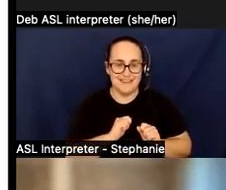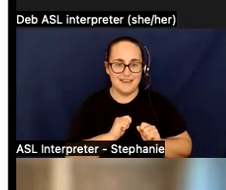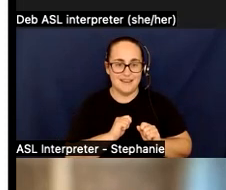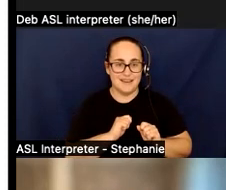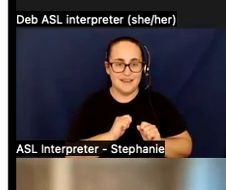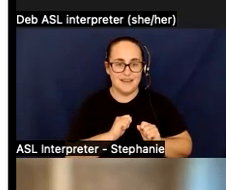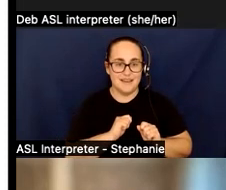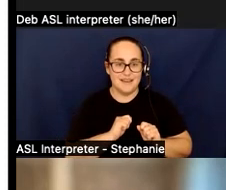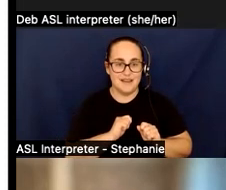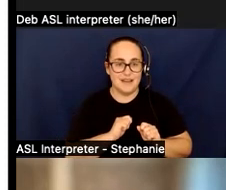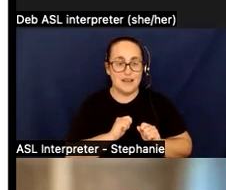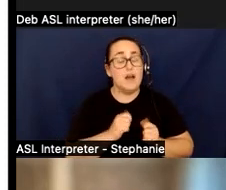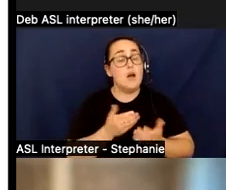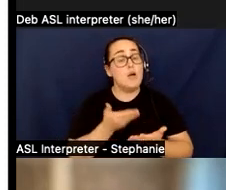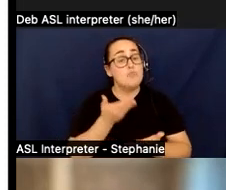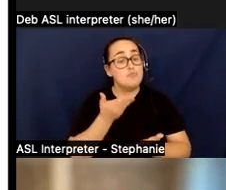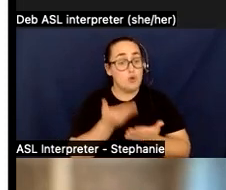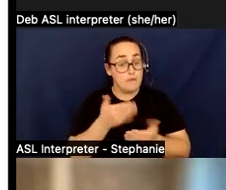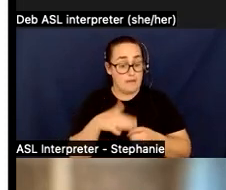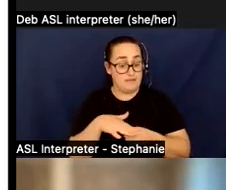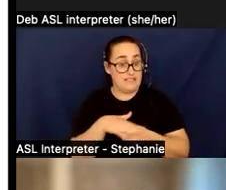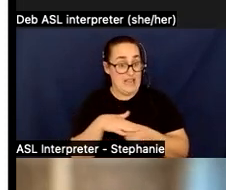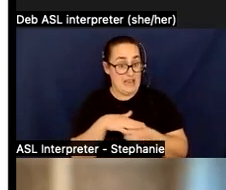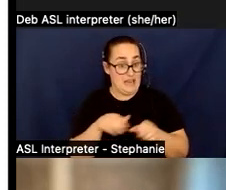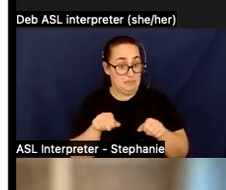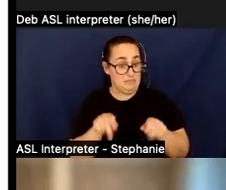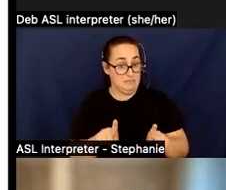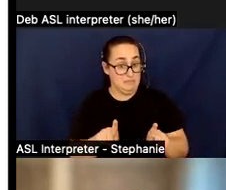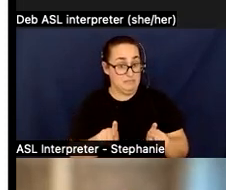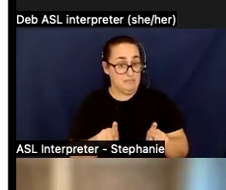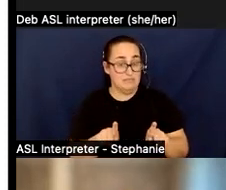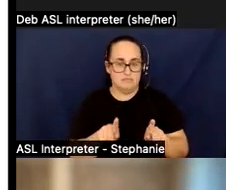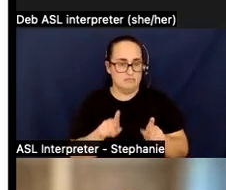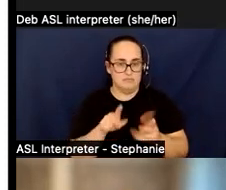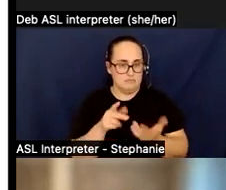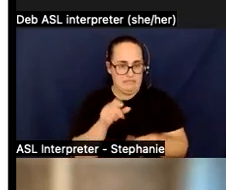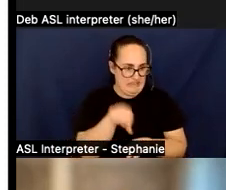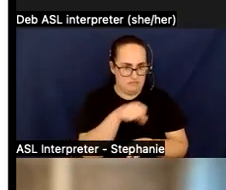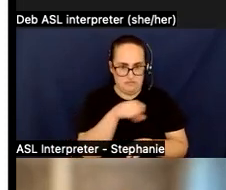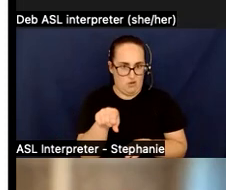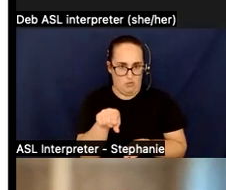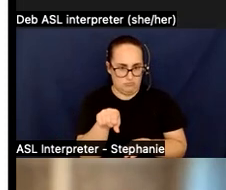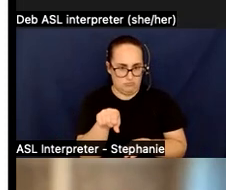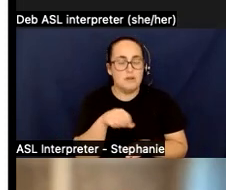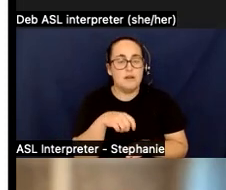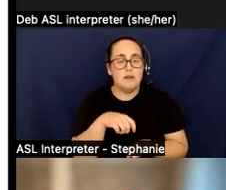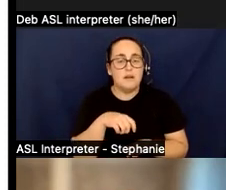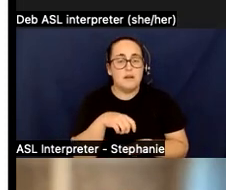a yes or no score. So, if you get a no, if you do not have a proof of site, your project will not